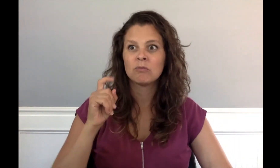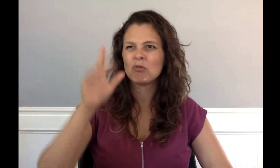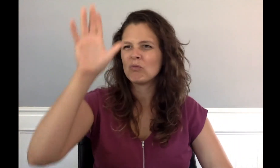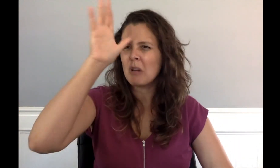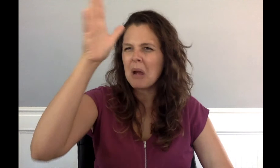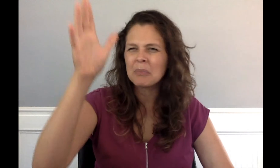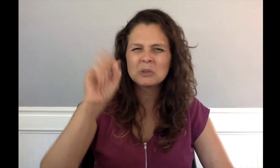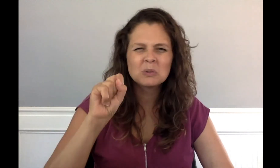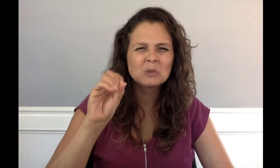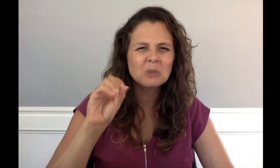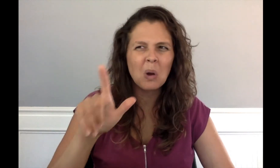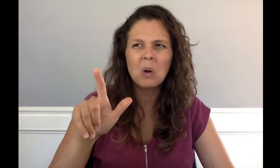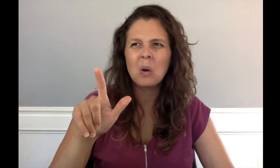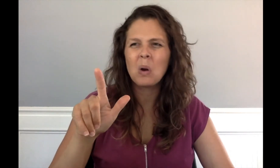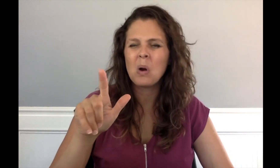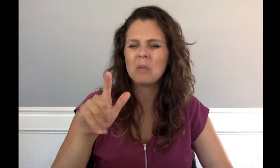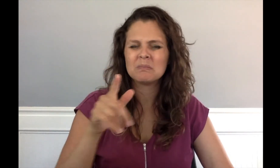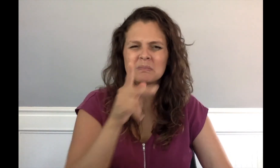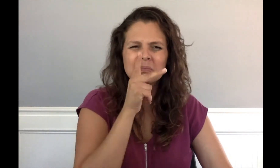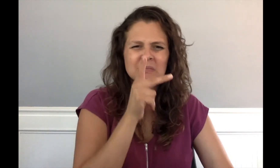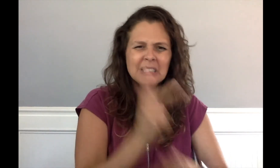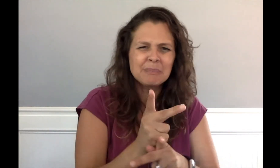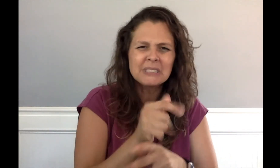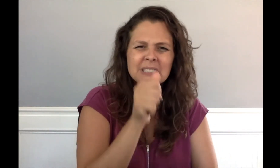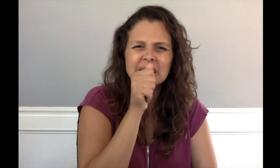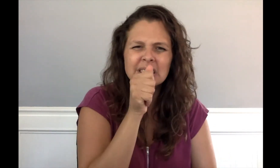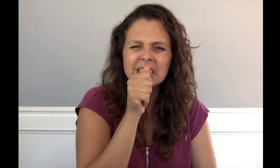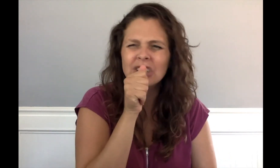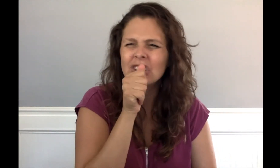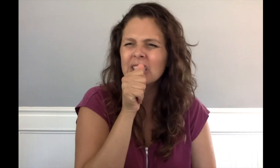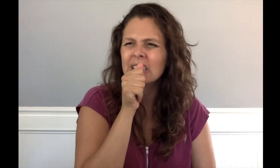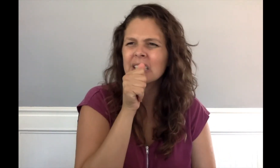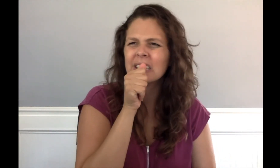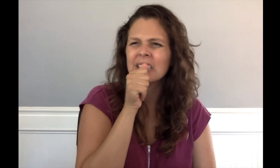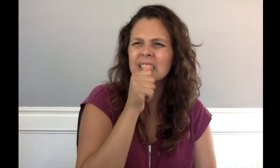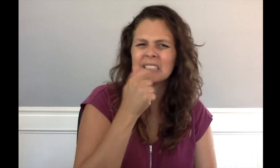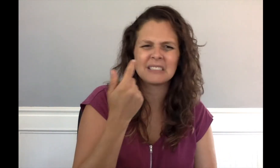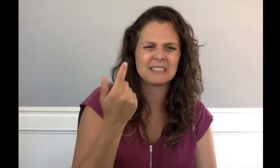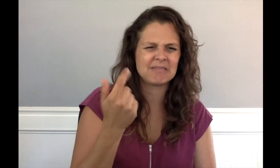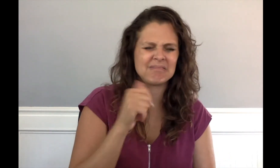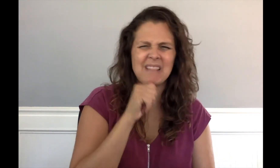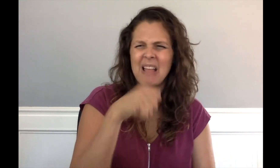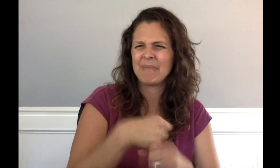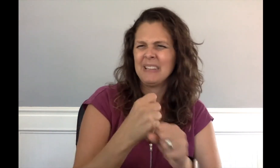"Grandpa Sol?" Frog wrote. "A secret keeper?"